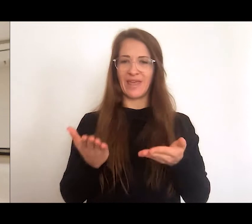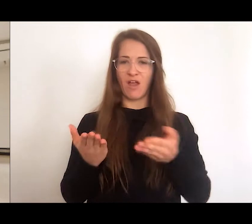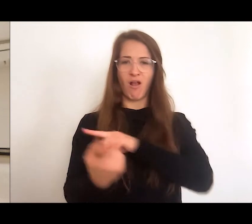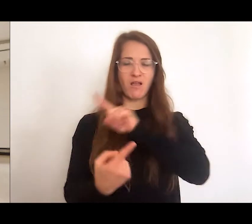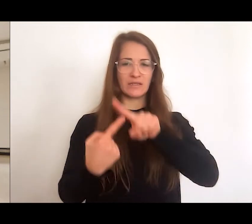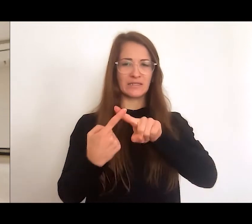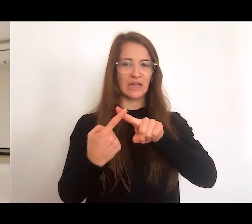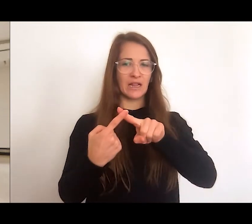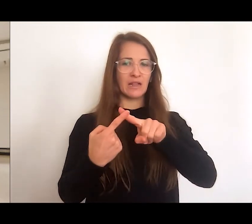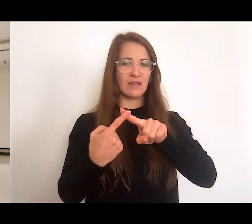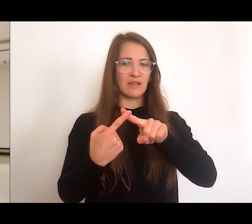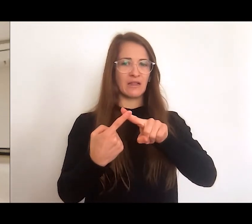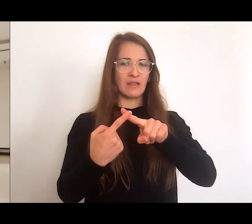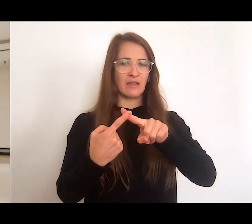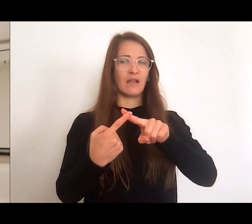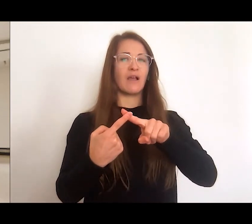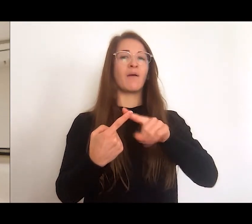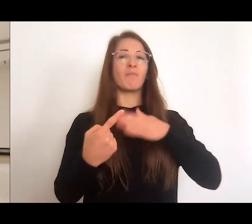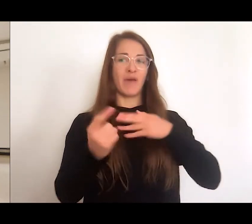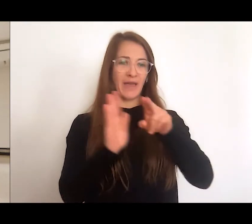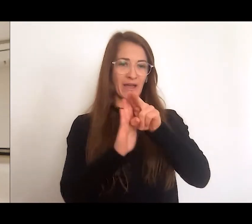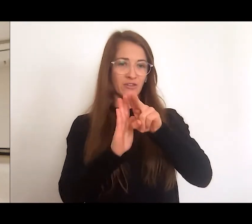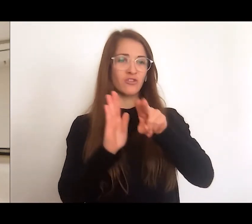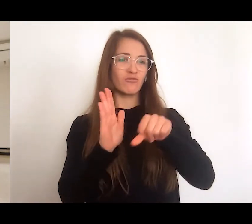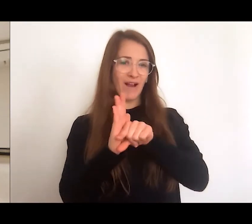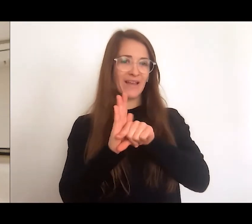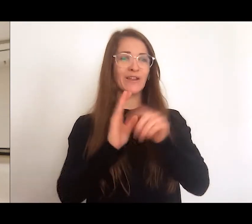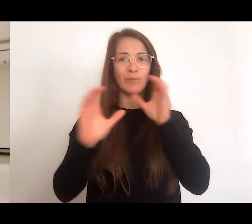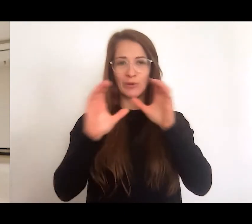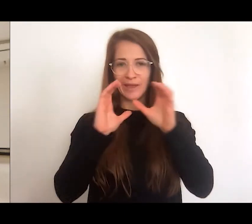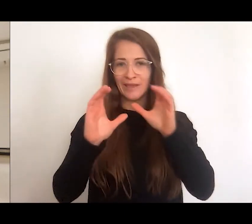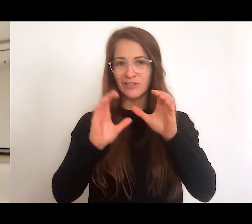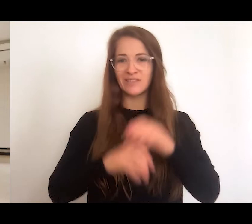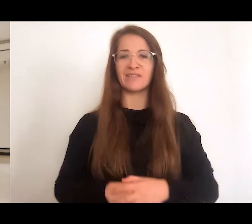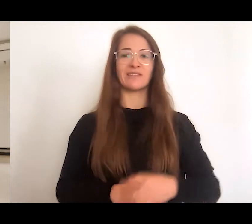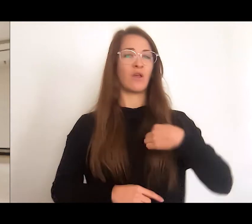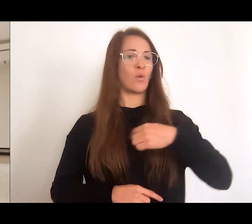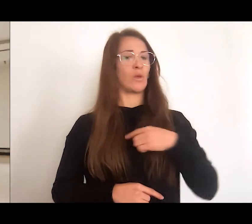I WAS THERE UNTIL I DID MY UNDER GRADUATE IN COMMUNICATIONS.